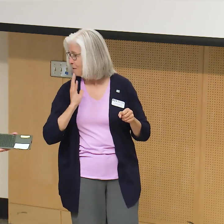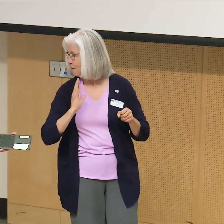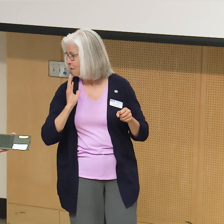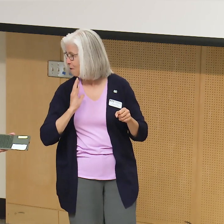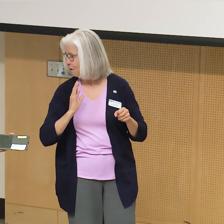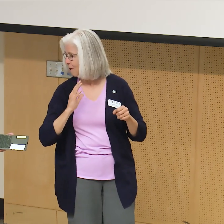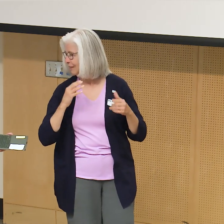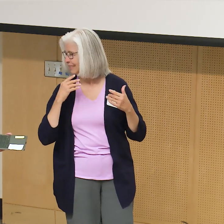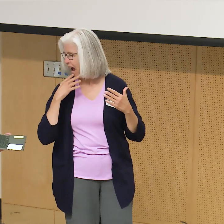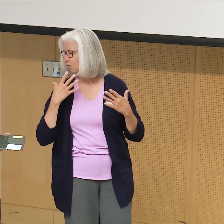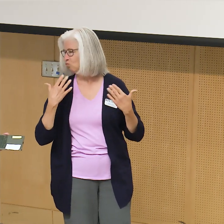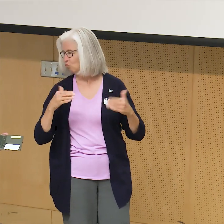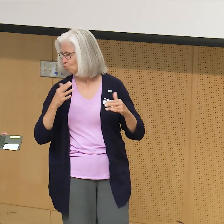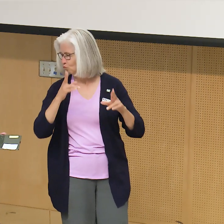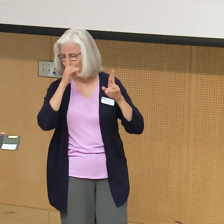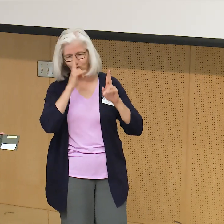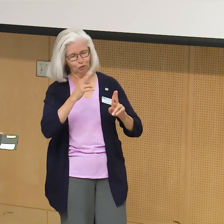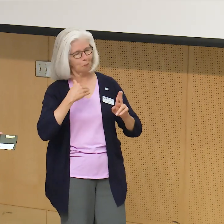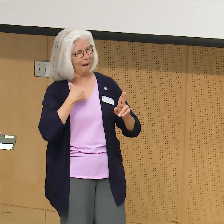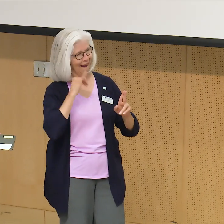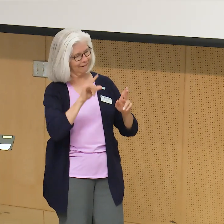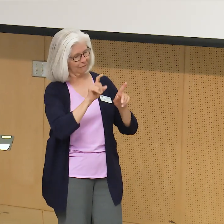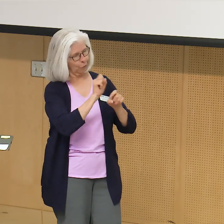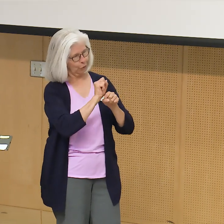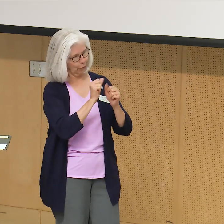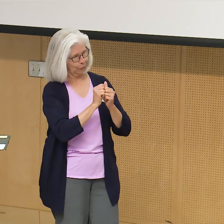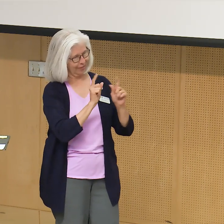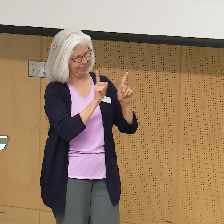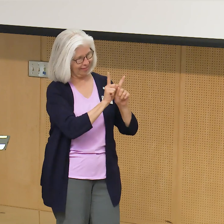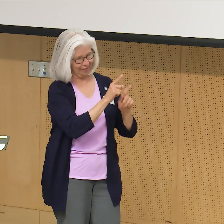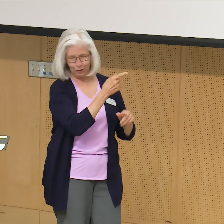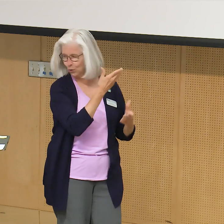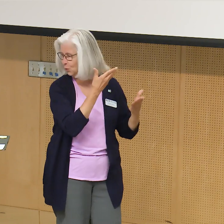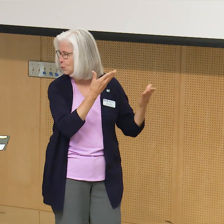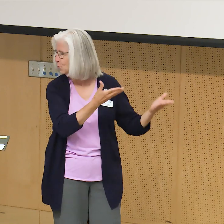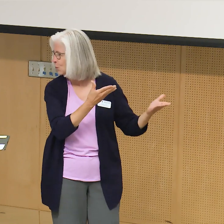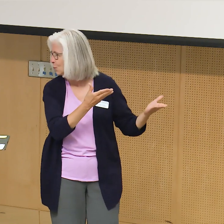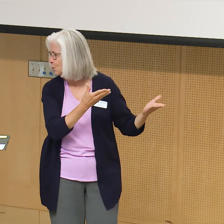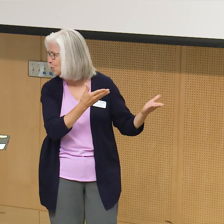That they had formerly lived in the Bay Area.